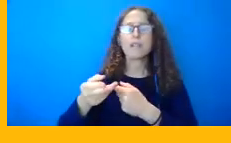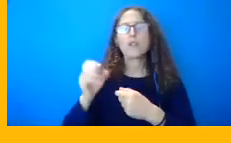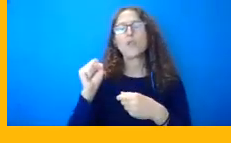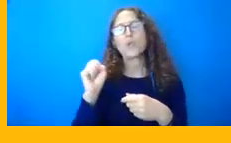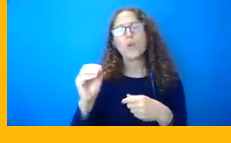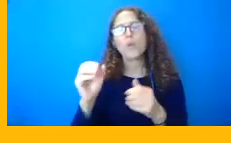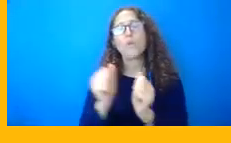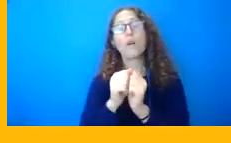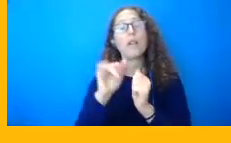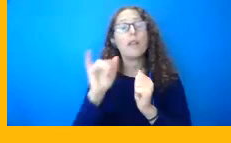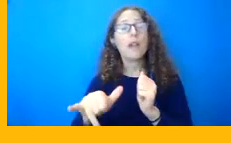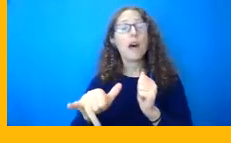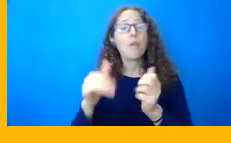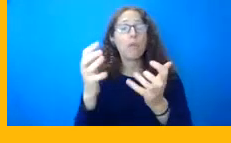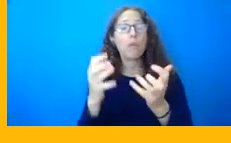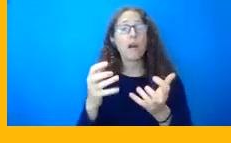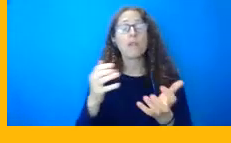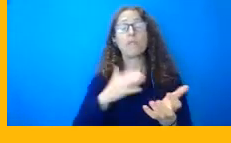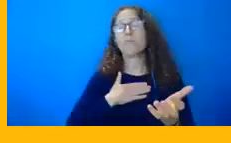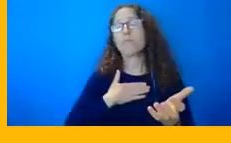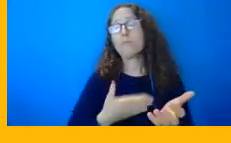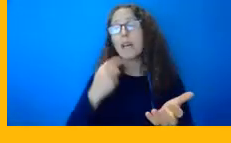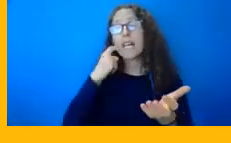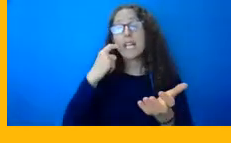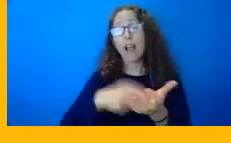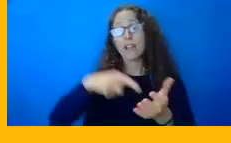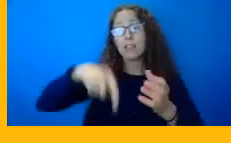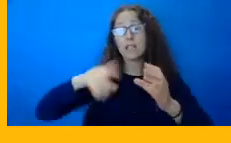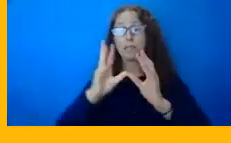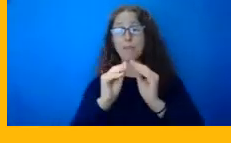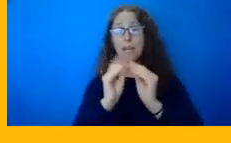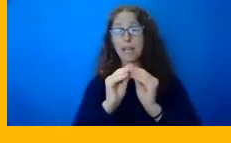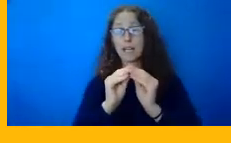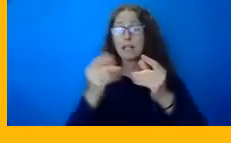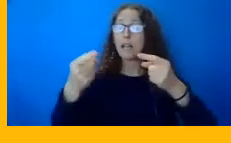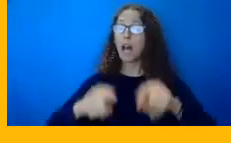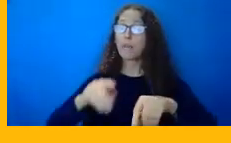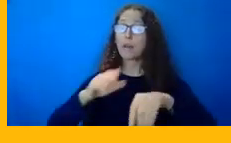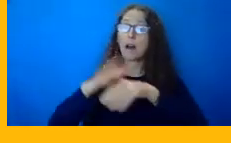ACKNOWLEDGMENT IS PART OF OUR CUSTOMS HERE TO SHOW RESPECT